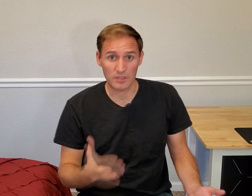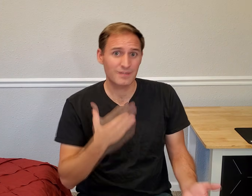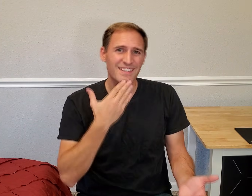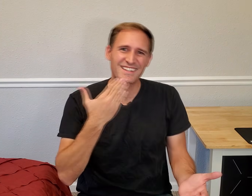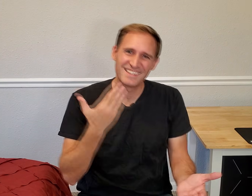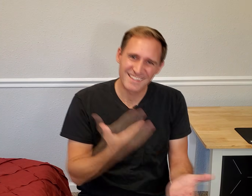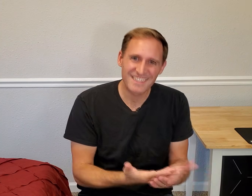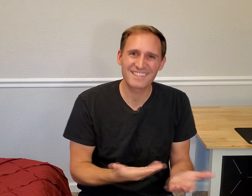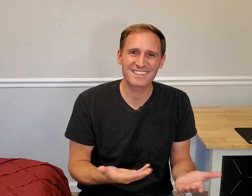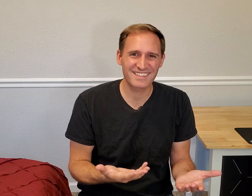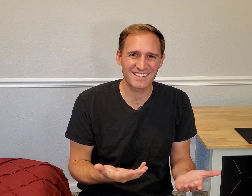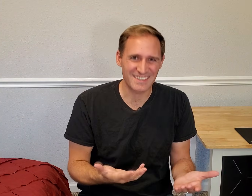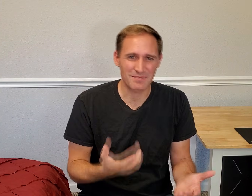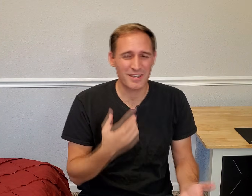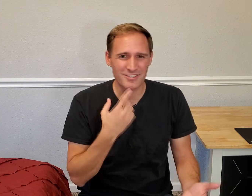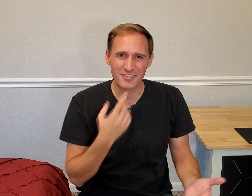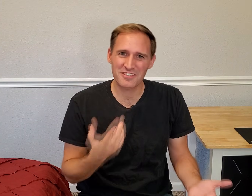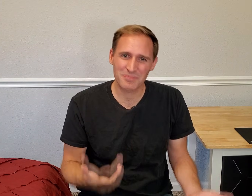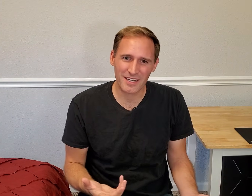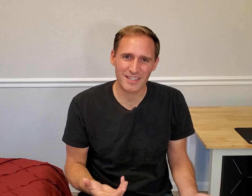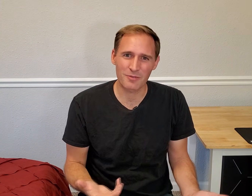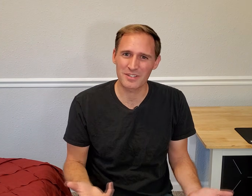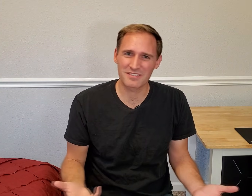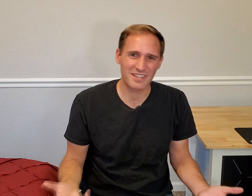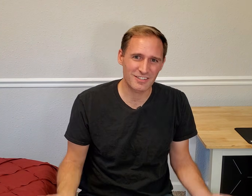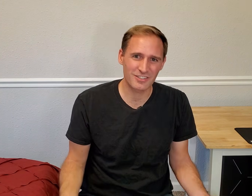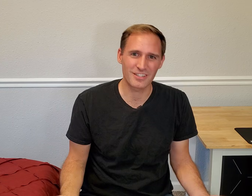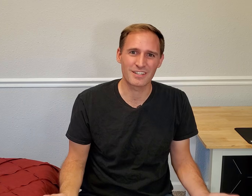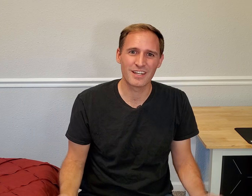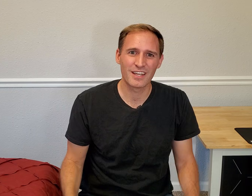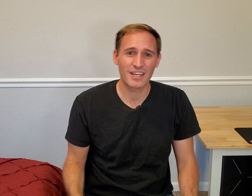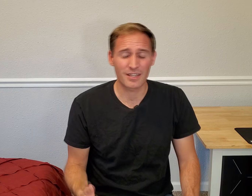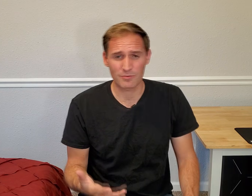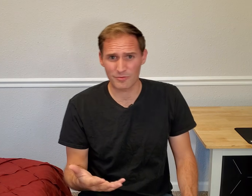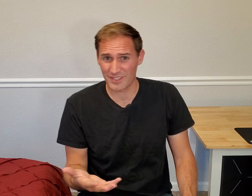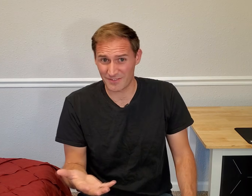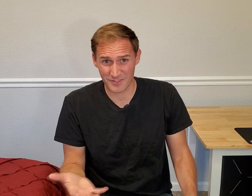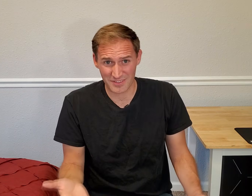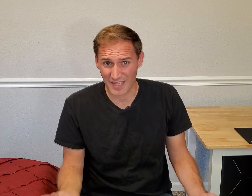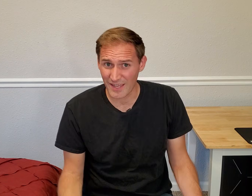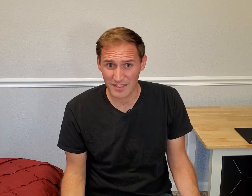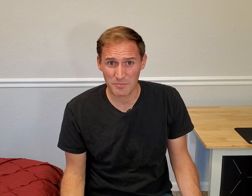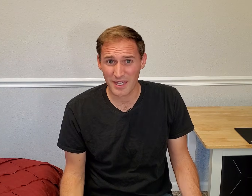good, good. Make sure you're smiling when you say good. And if you're just having a